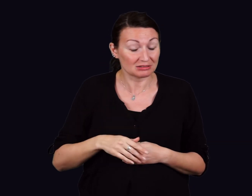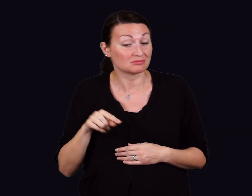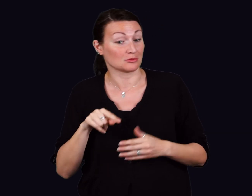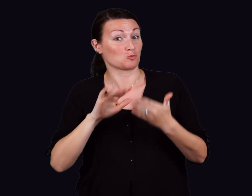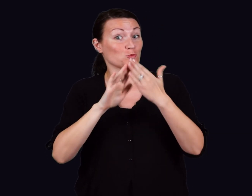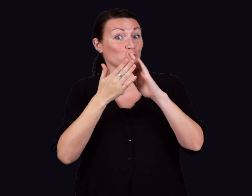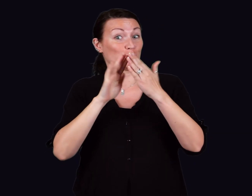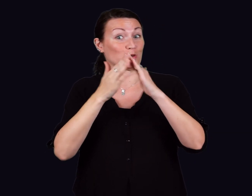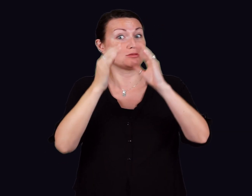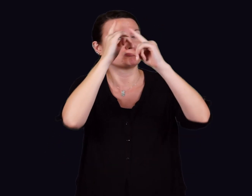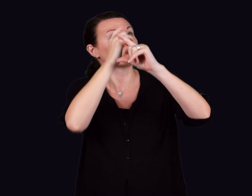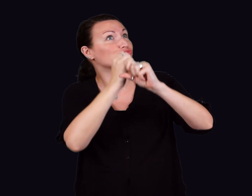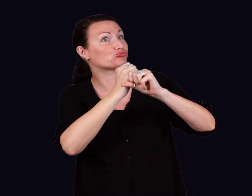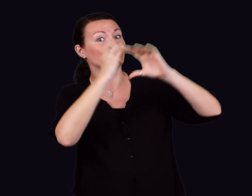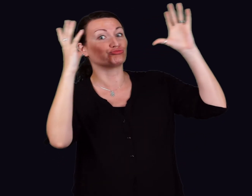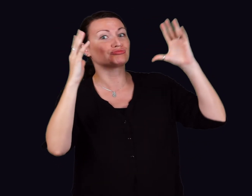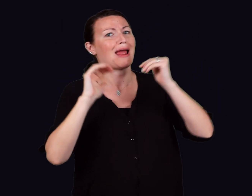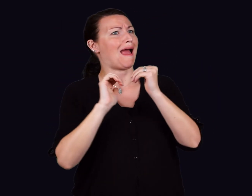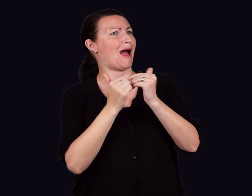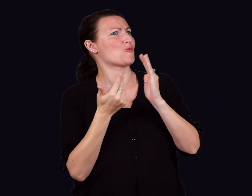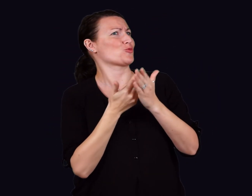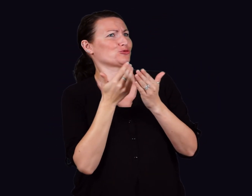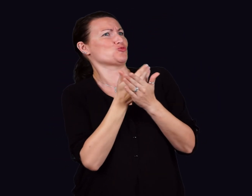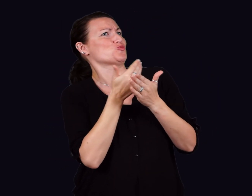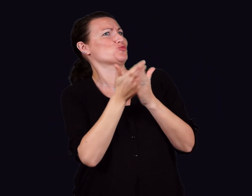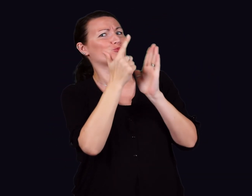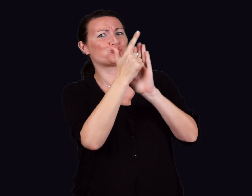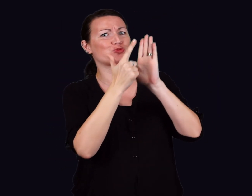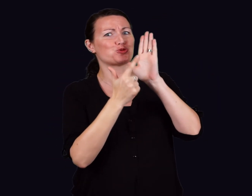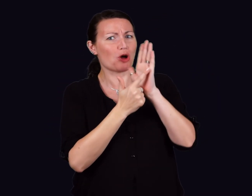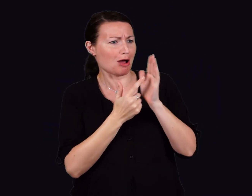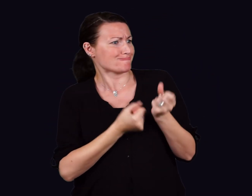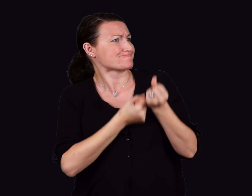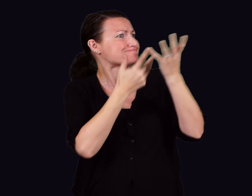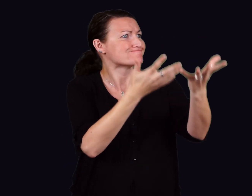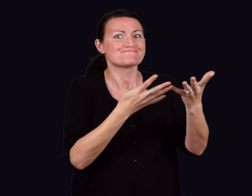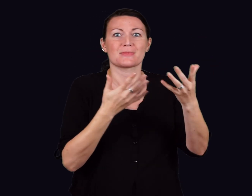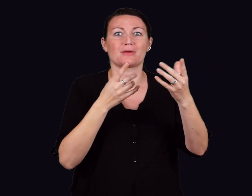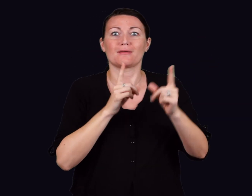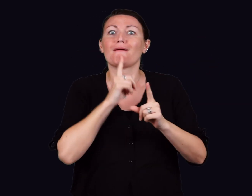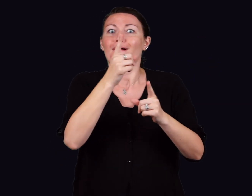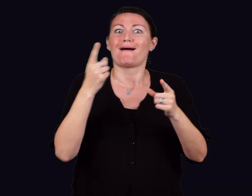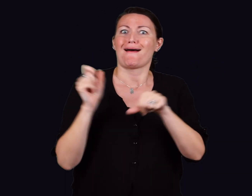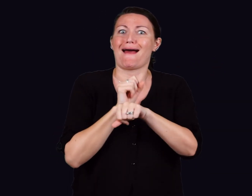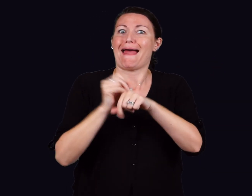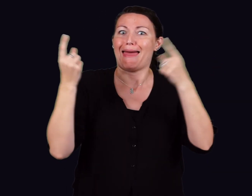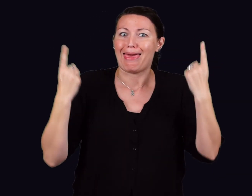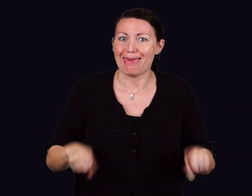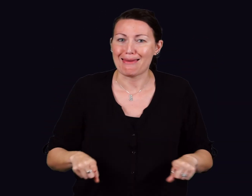Community’s vision and how the new law helps make it happen.